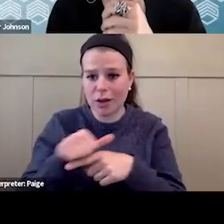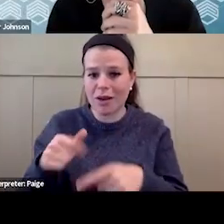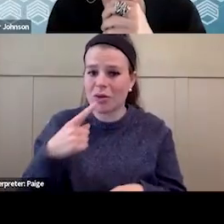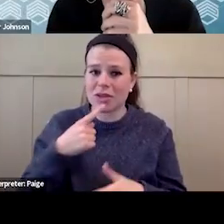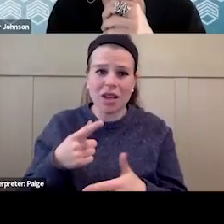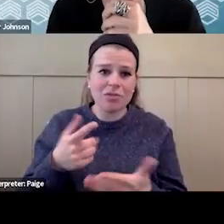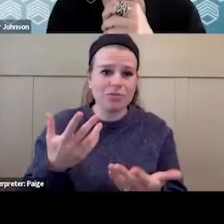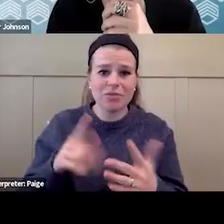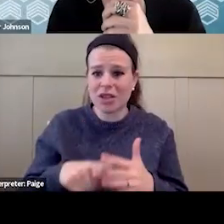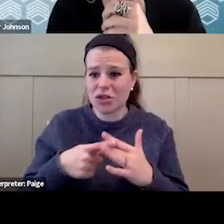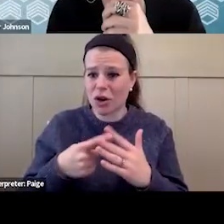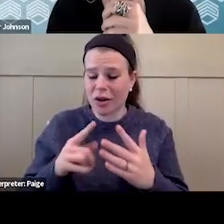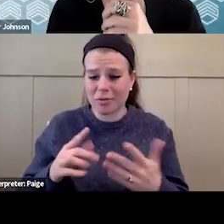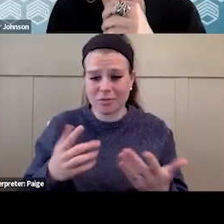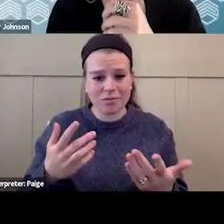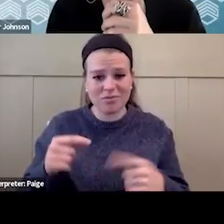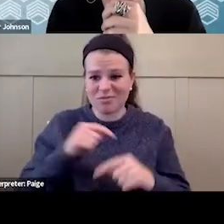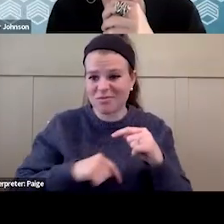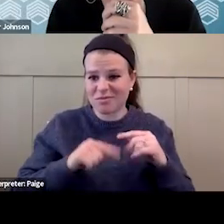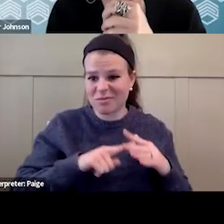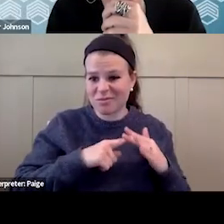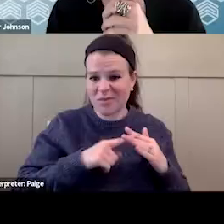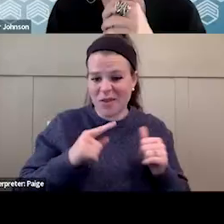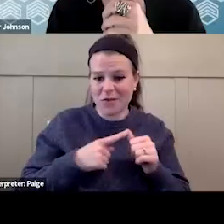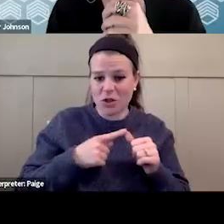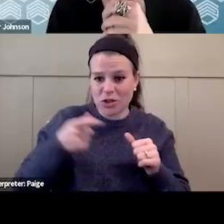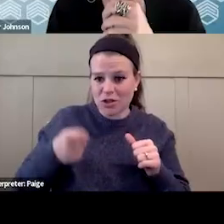Start with that first, first judge assignment and begin there.